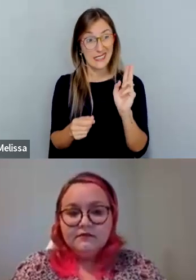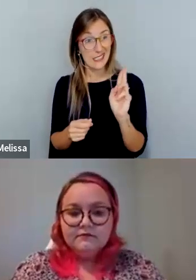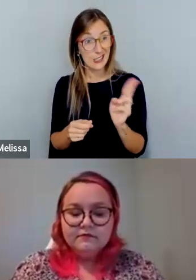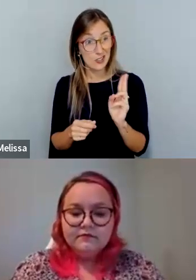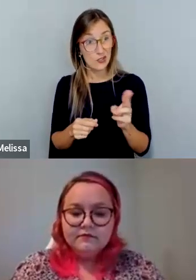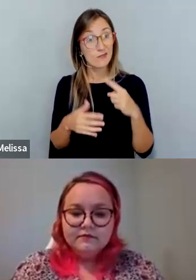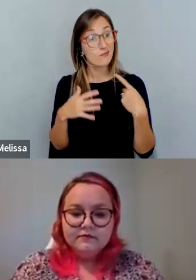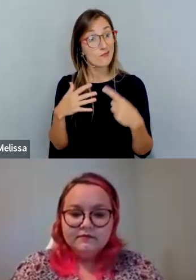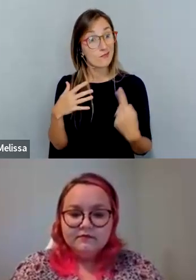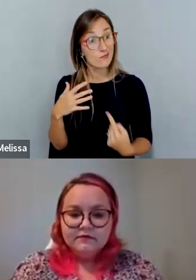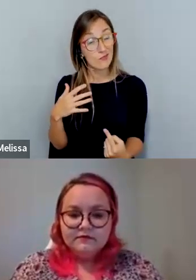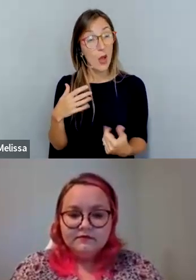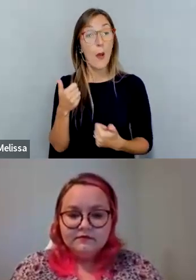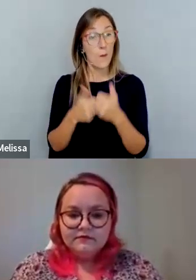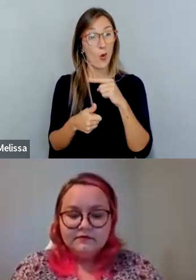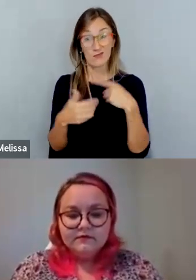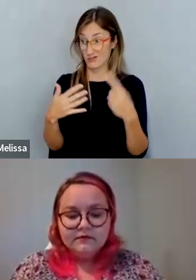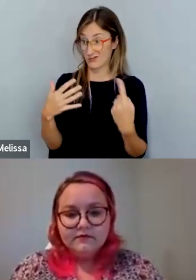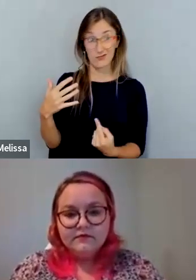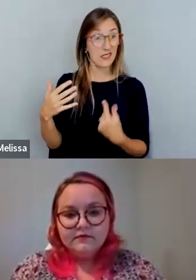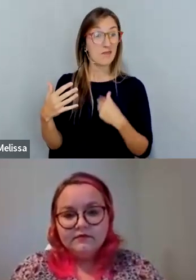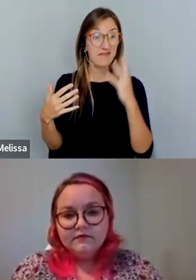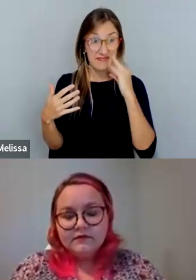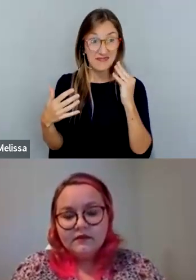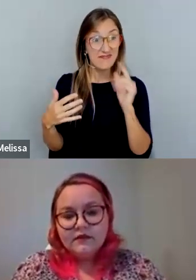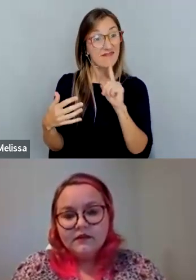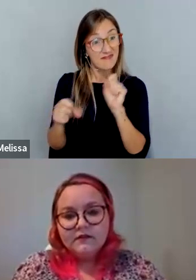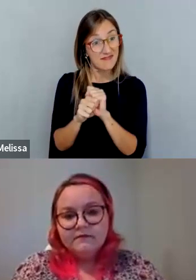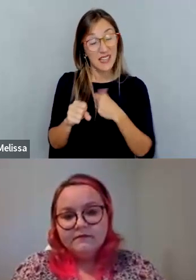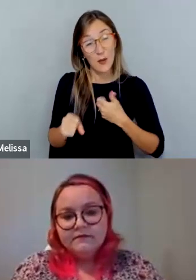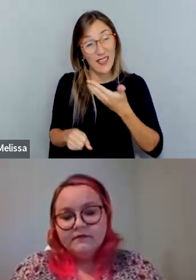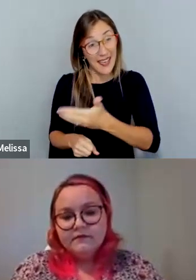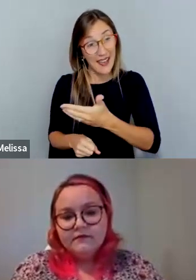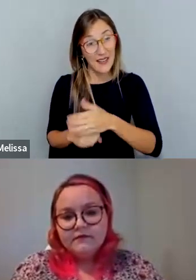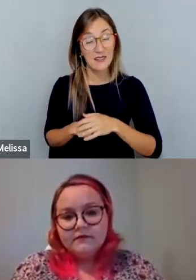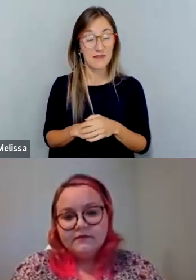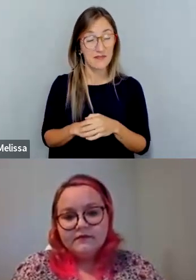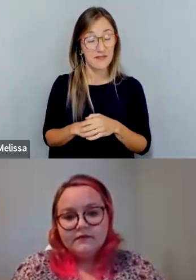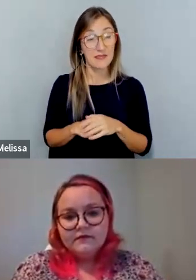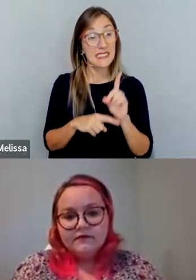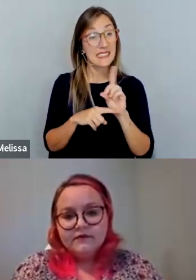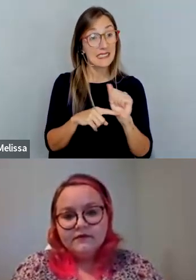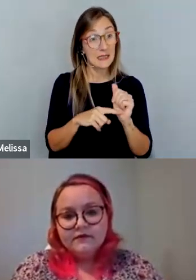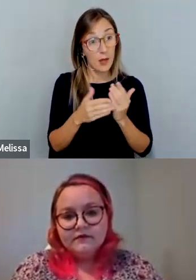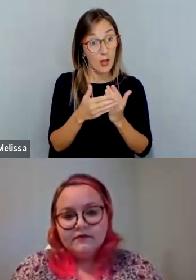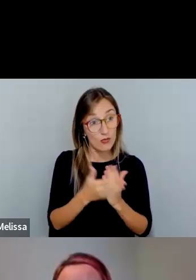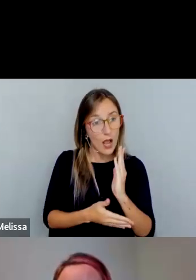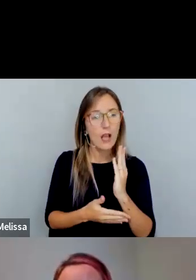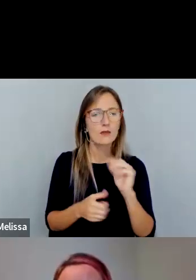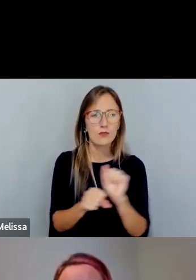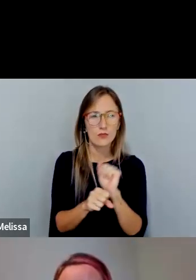at least over 45 years now, so that's why I am old as dirt. A lot of things we talk about in the history piece is many of those things I have